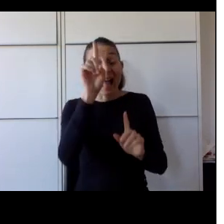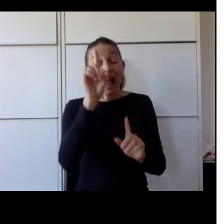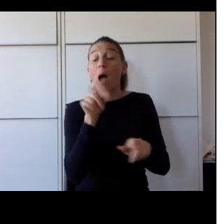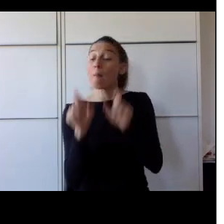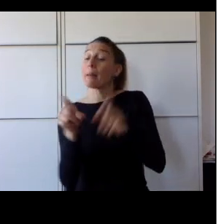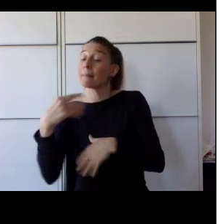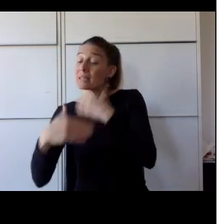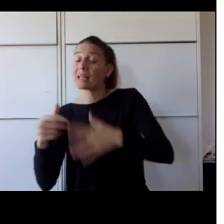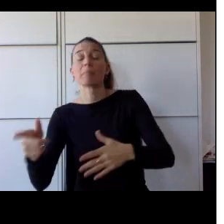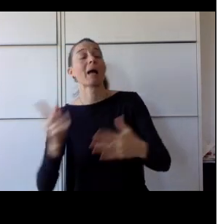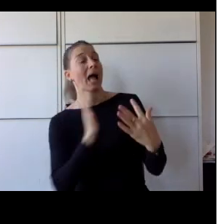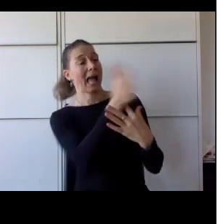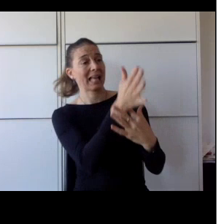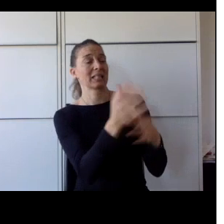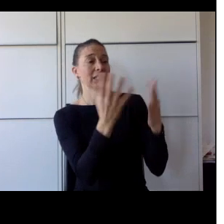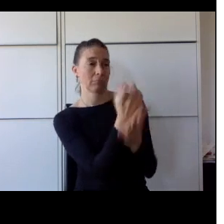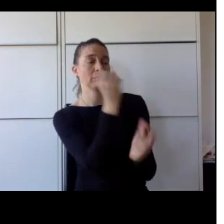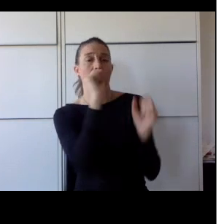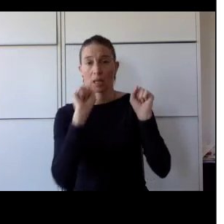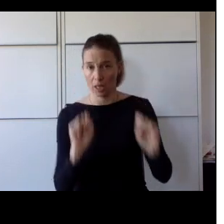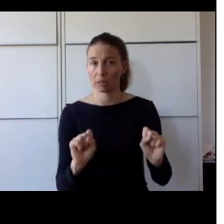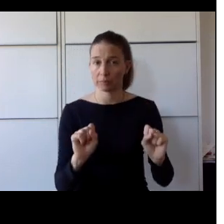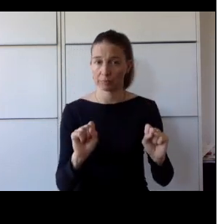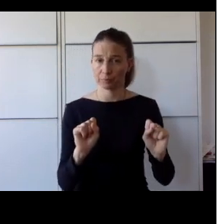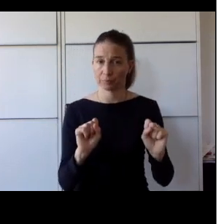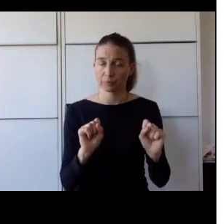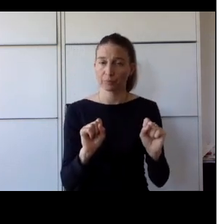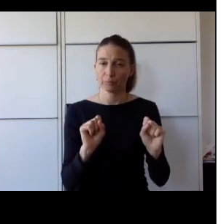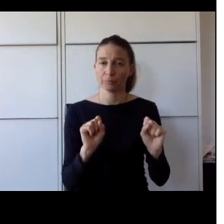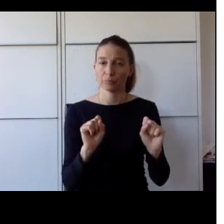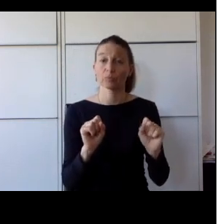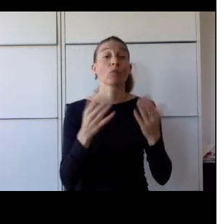and you'll see in the Accessibility Act that real-time text is mentioned,